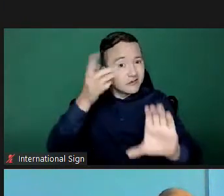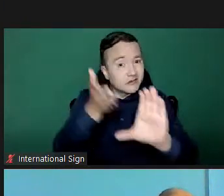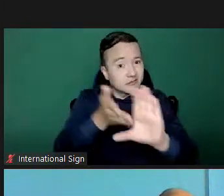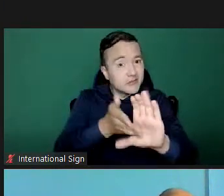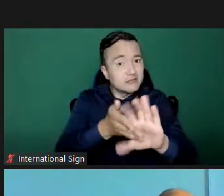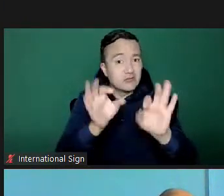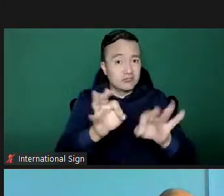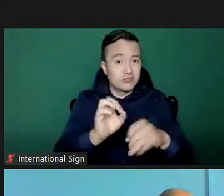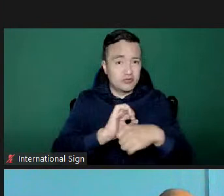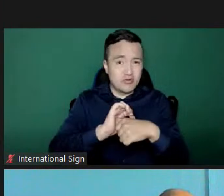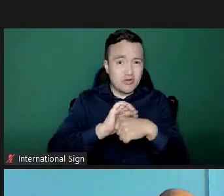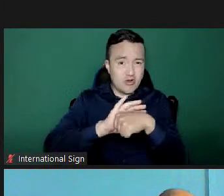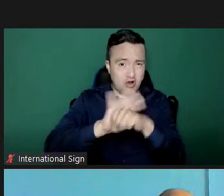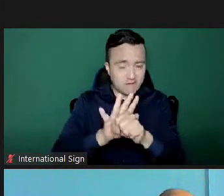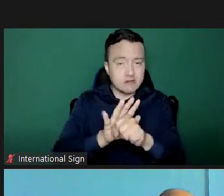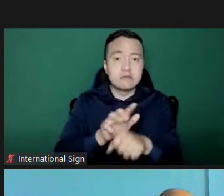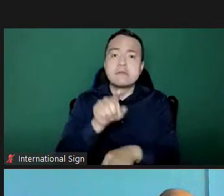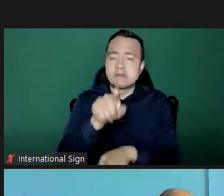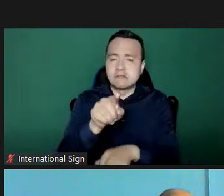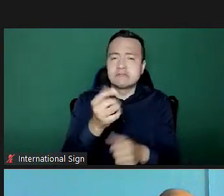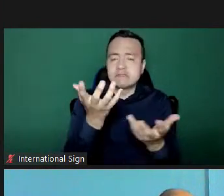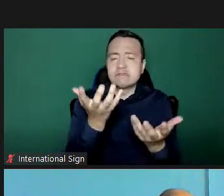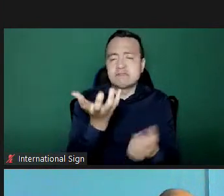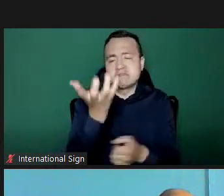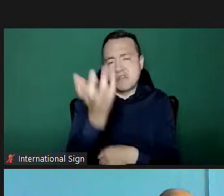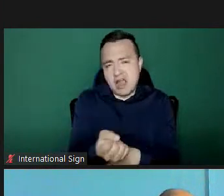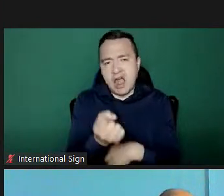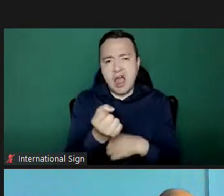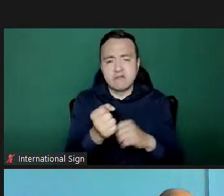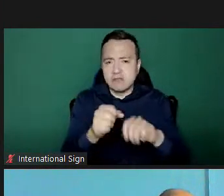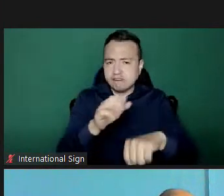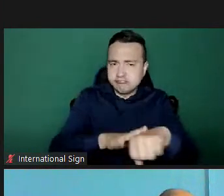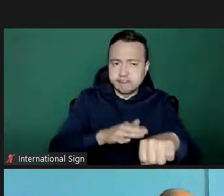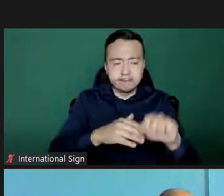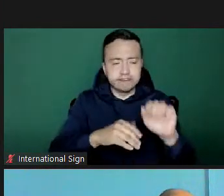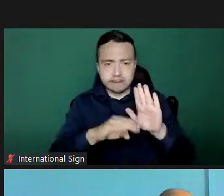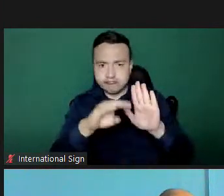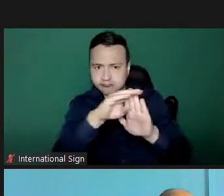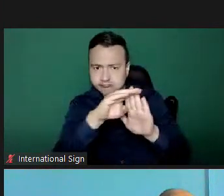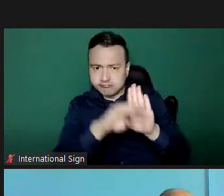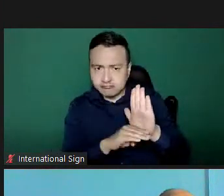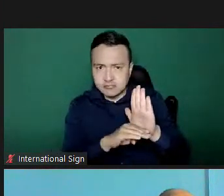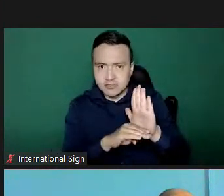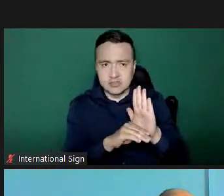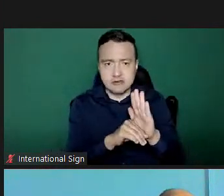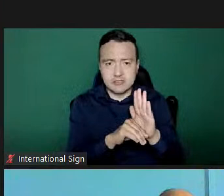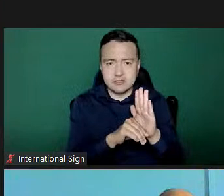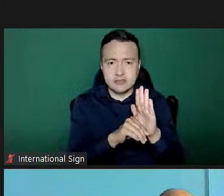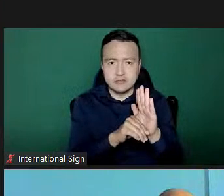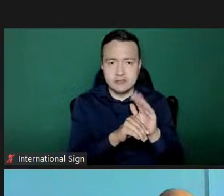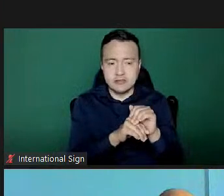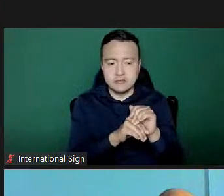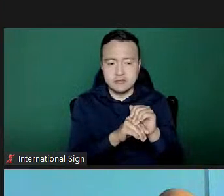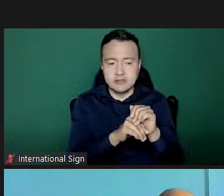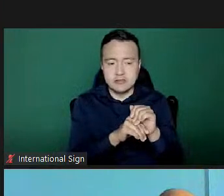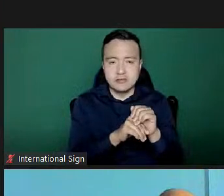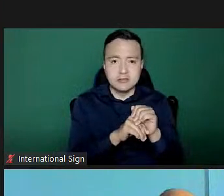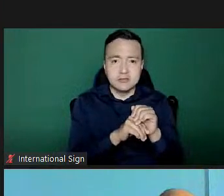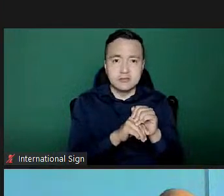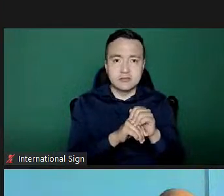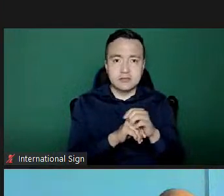and we went out and pivoted around addressing those issues, by establishing specific